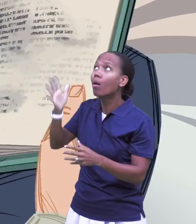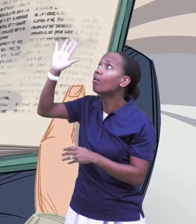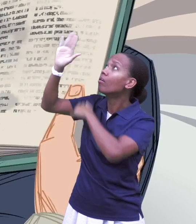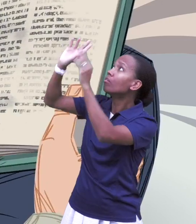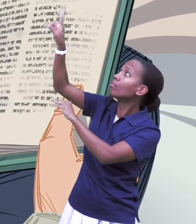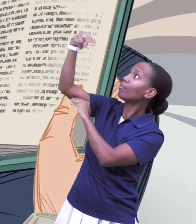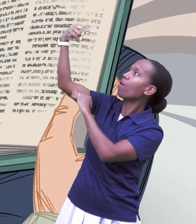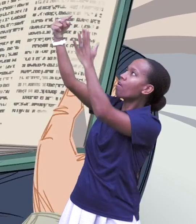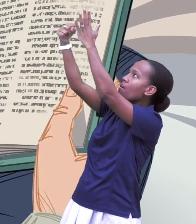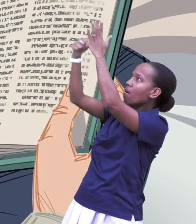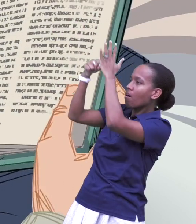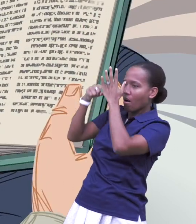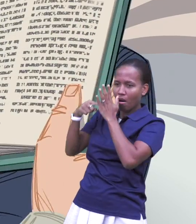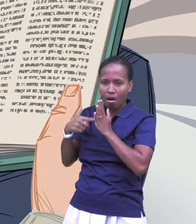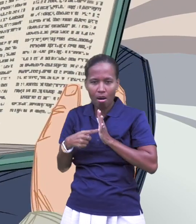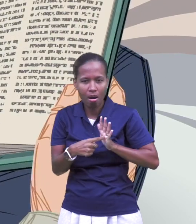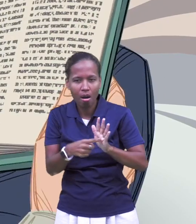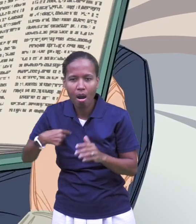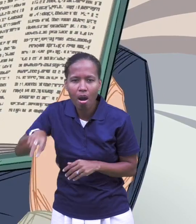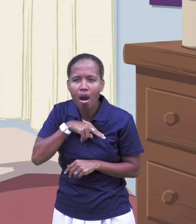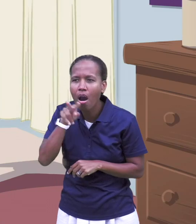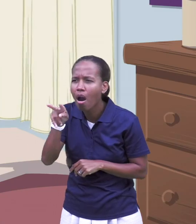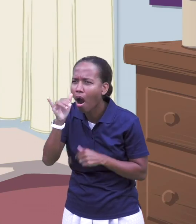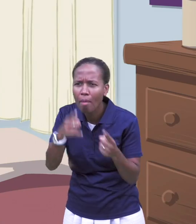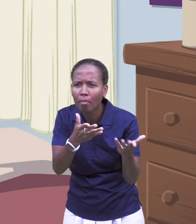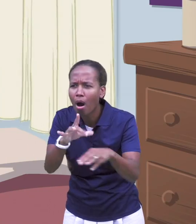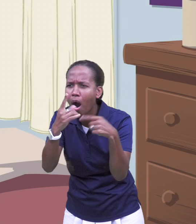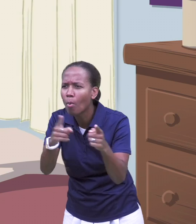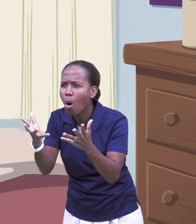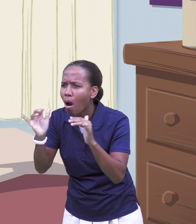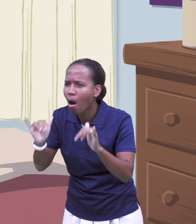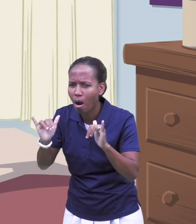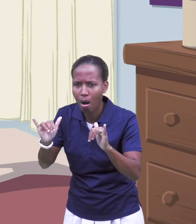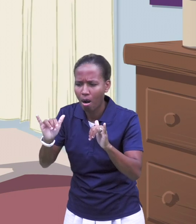to give us a heavenly perspective on our earthly circumstances,